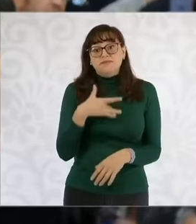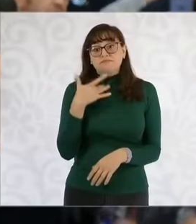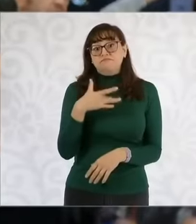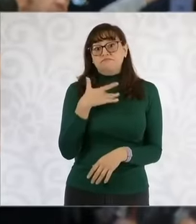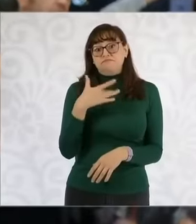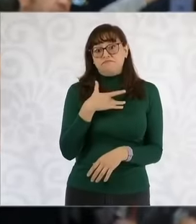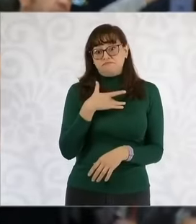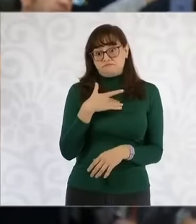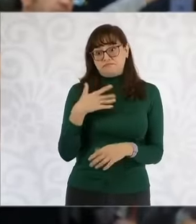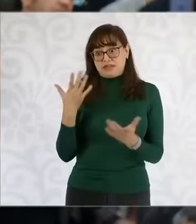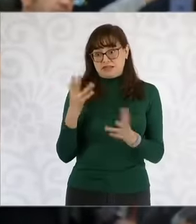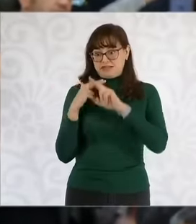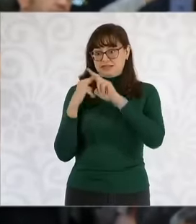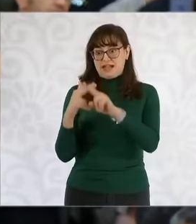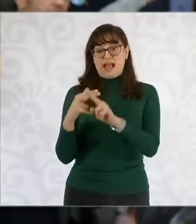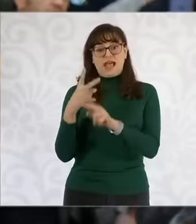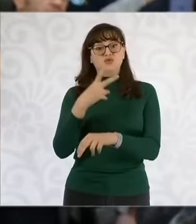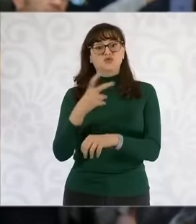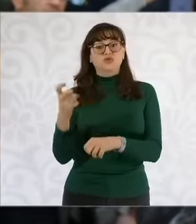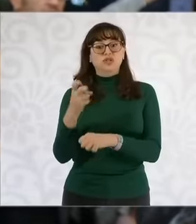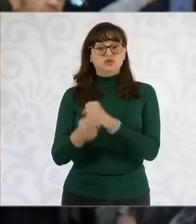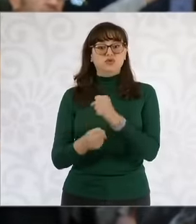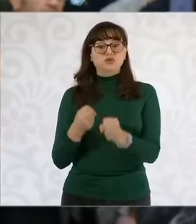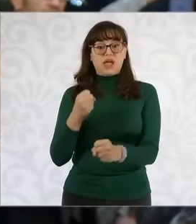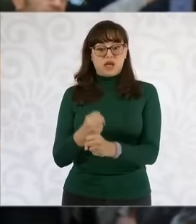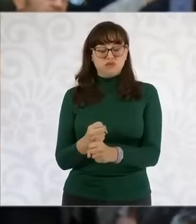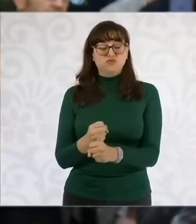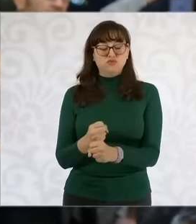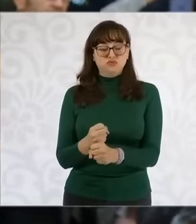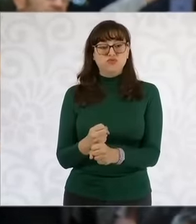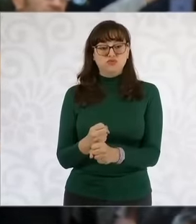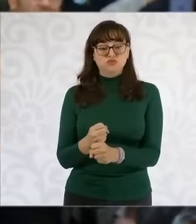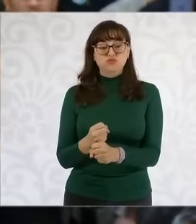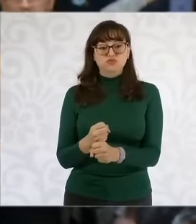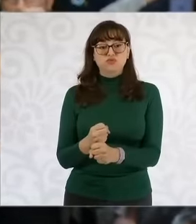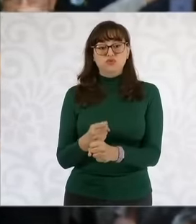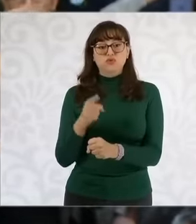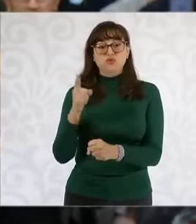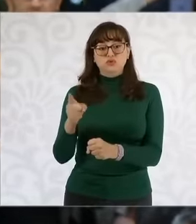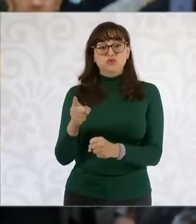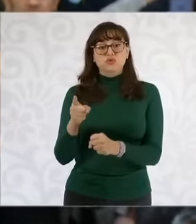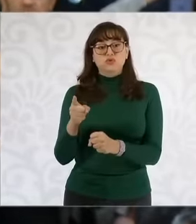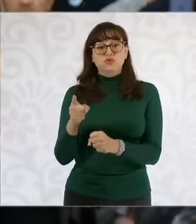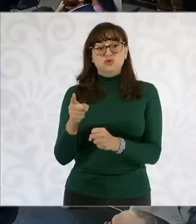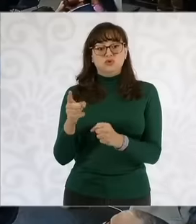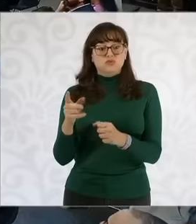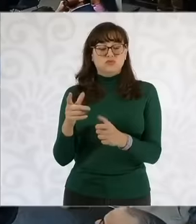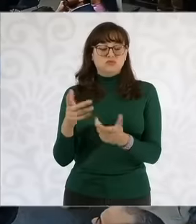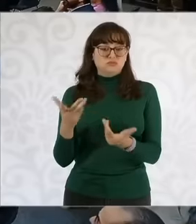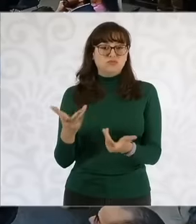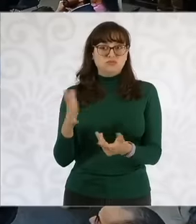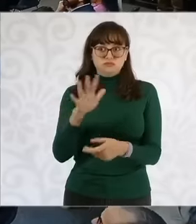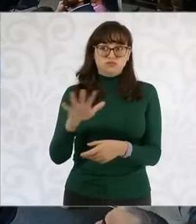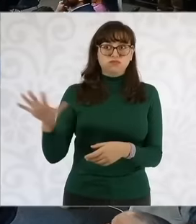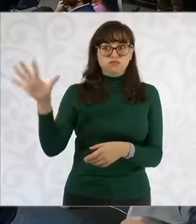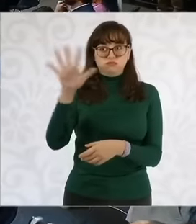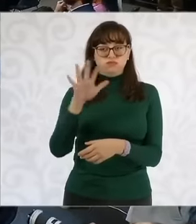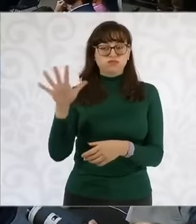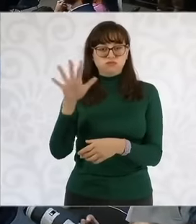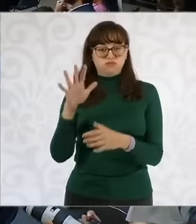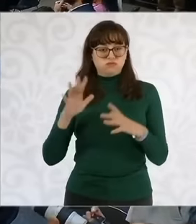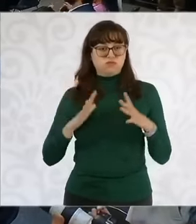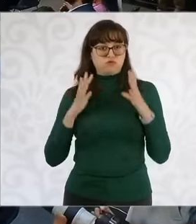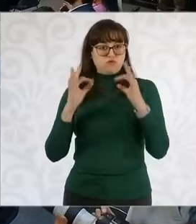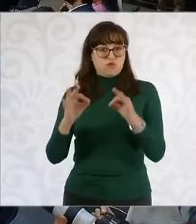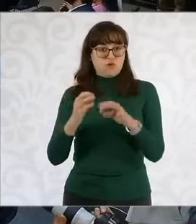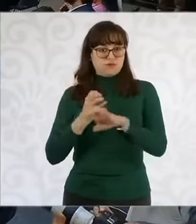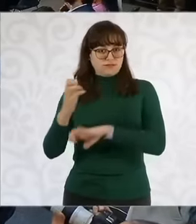200th Bicentennial anniversary of the Constitution of that great state of the West. Yes, it is one of the